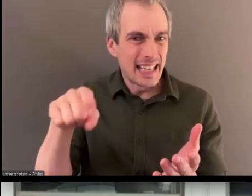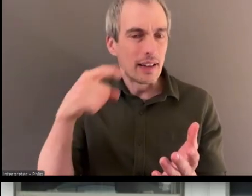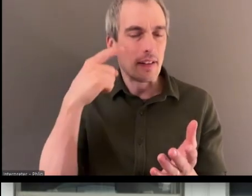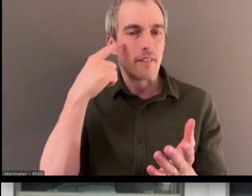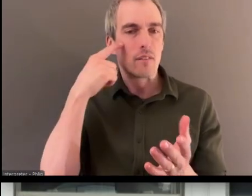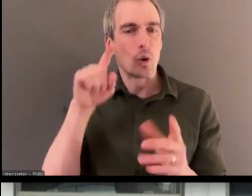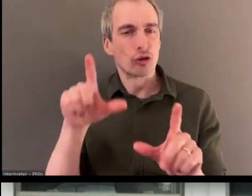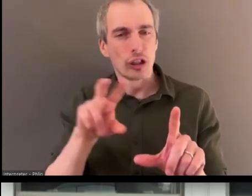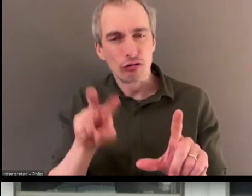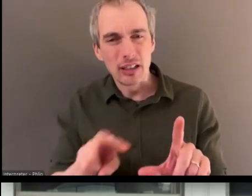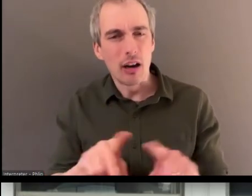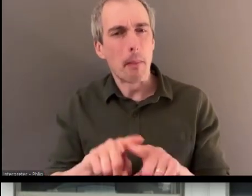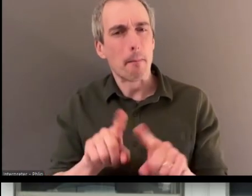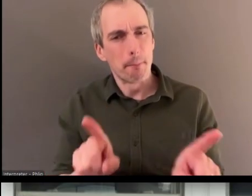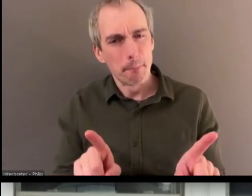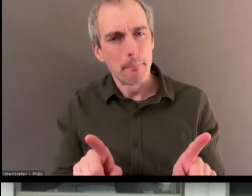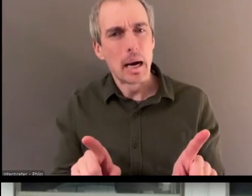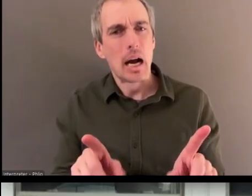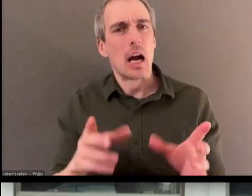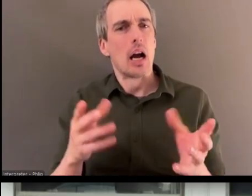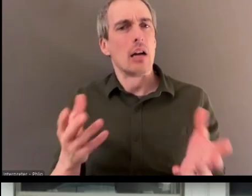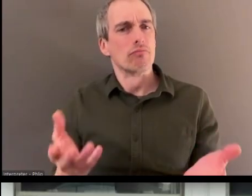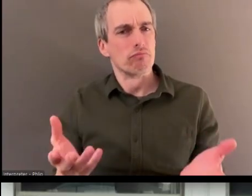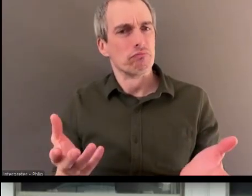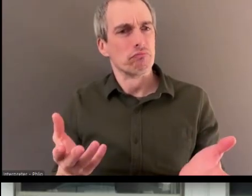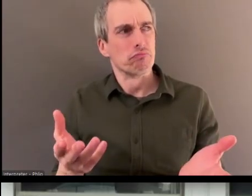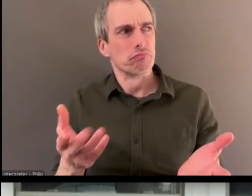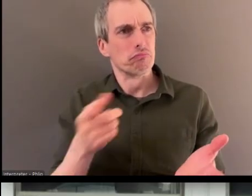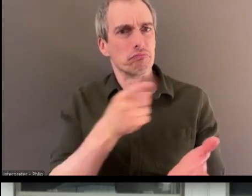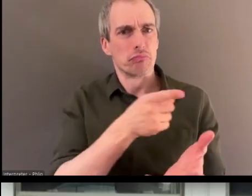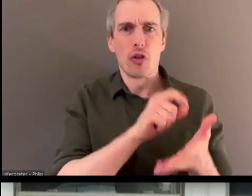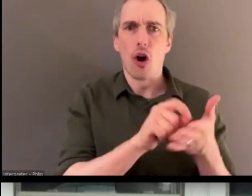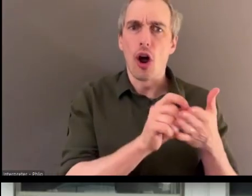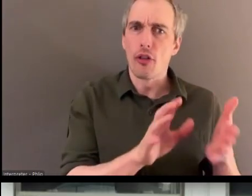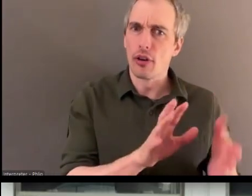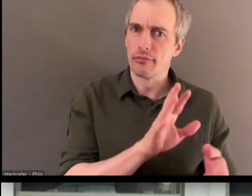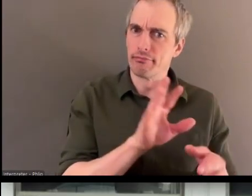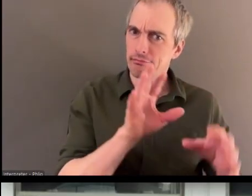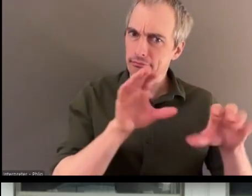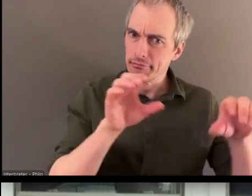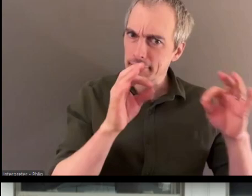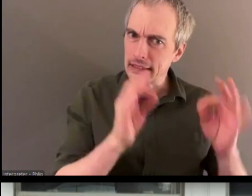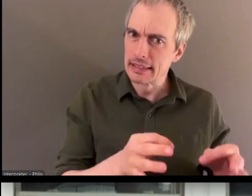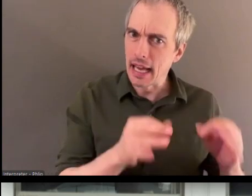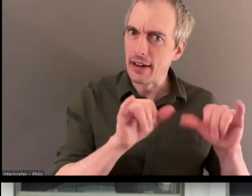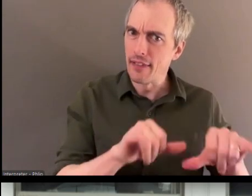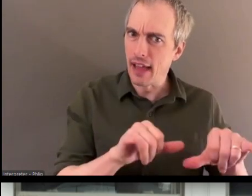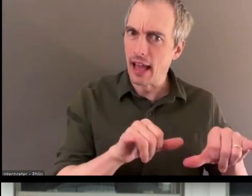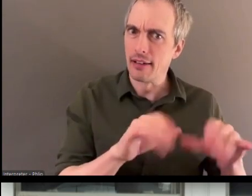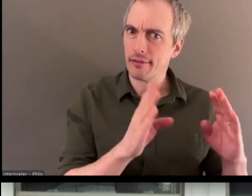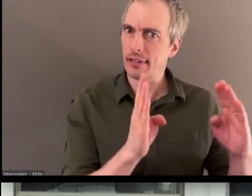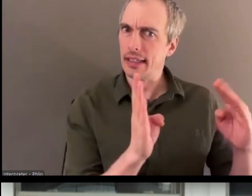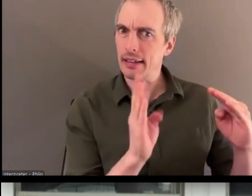is. It should just be a great representation of what the document originally was. Here's that umlaut that it caught and it corrected.